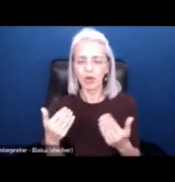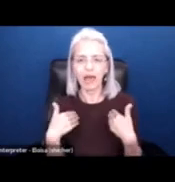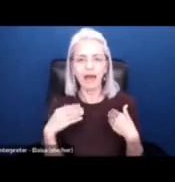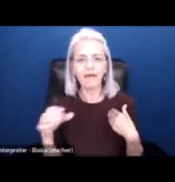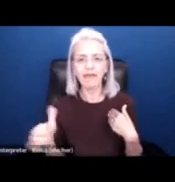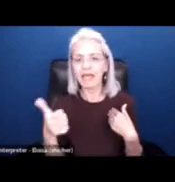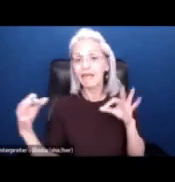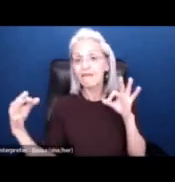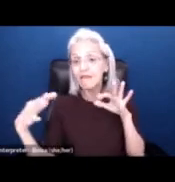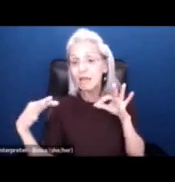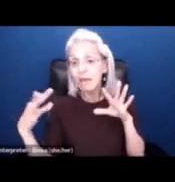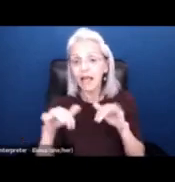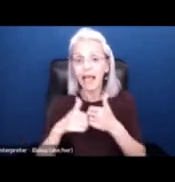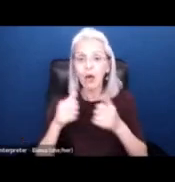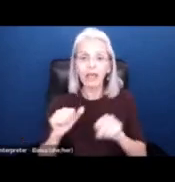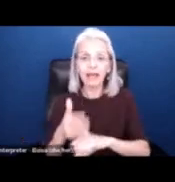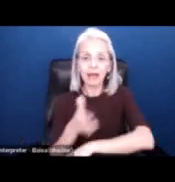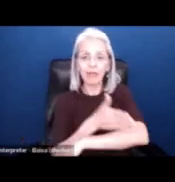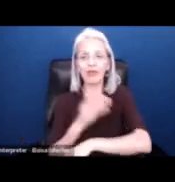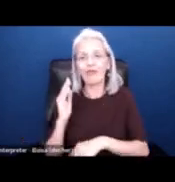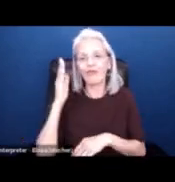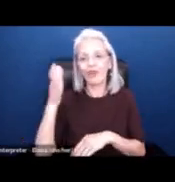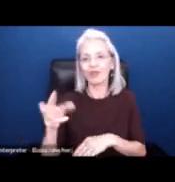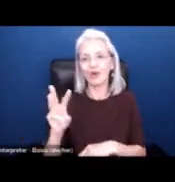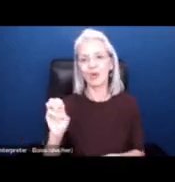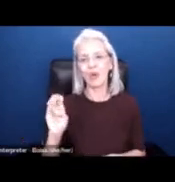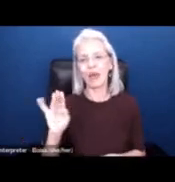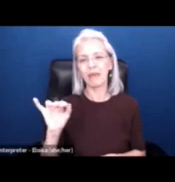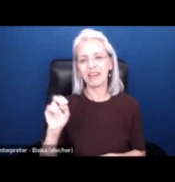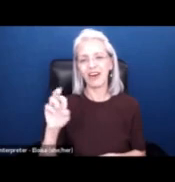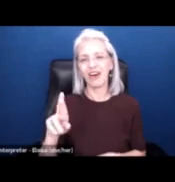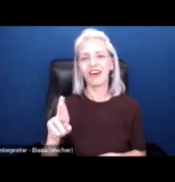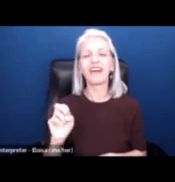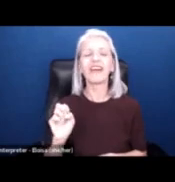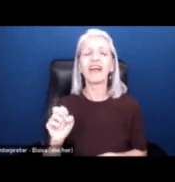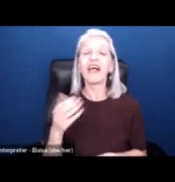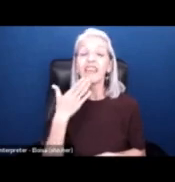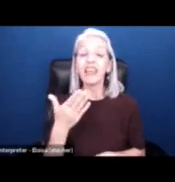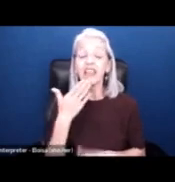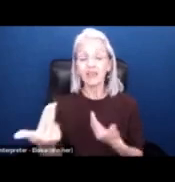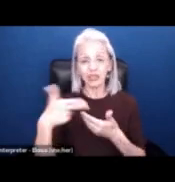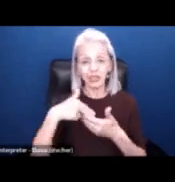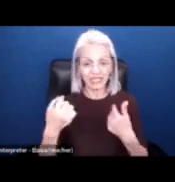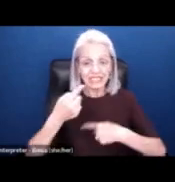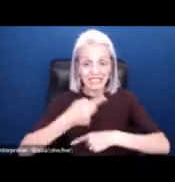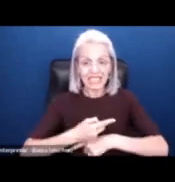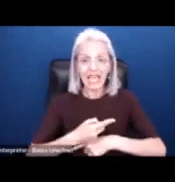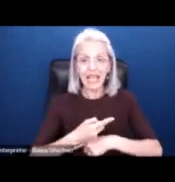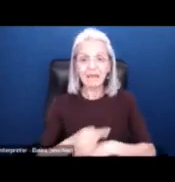feedback about how we can improve future webinars. And thank you for being with us today. And and you can scroll